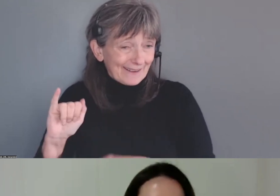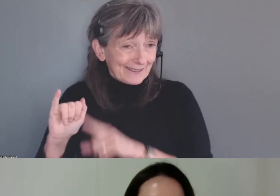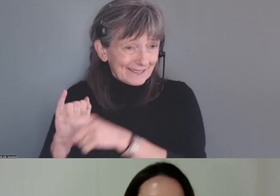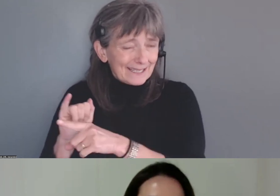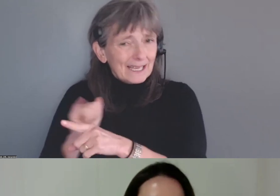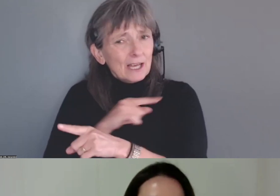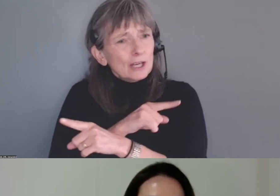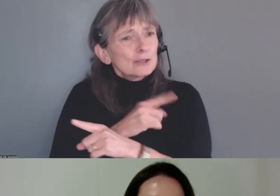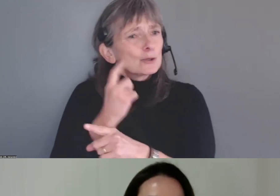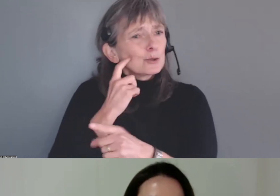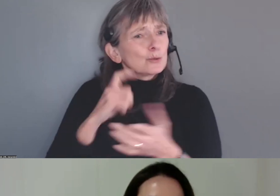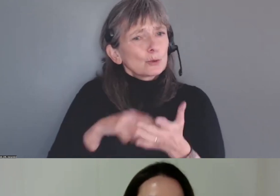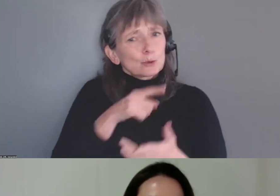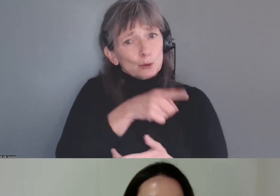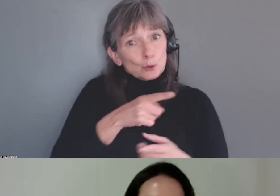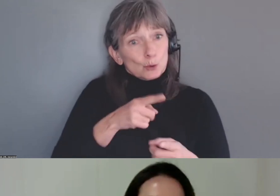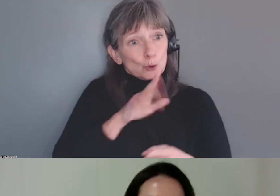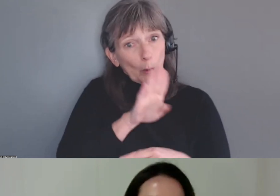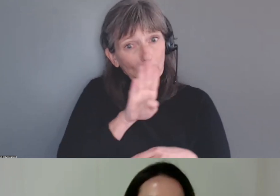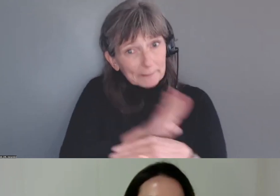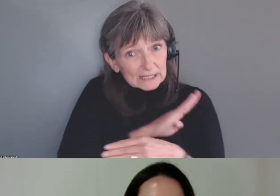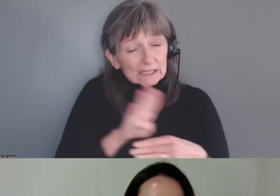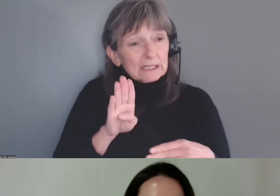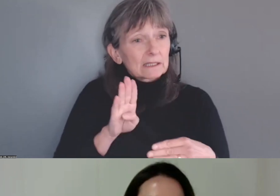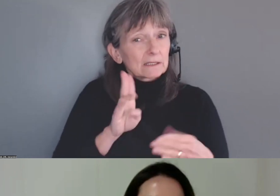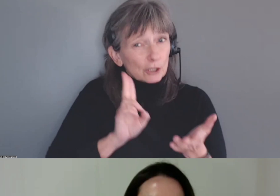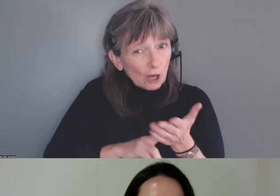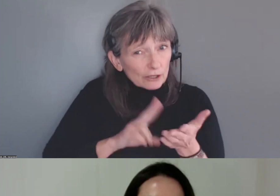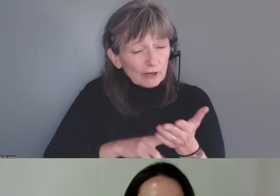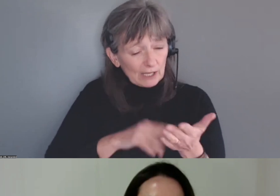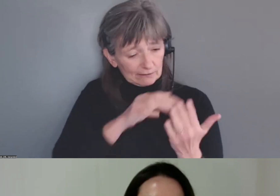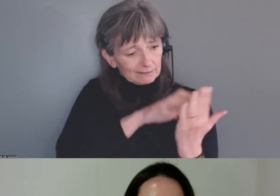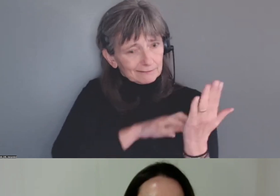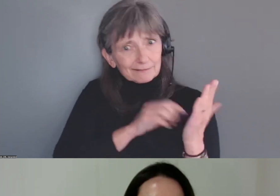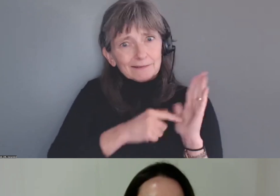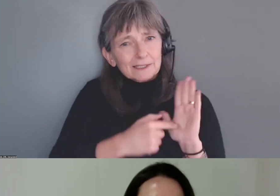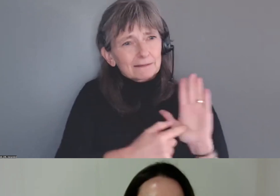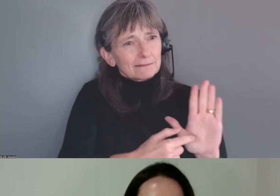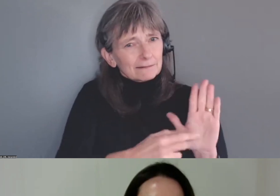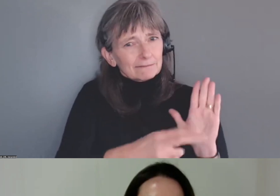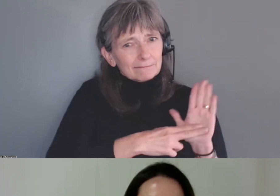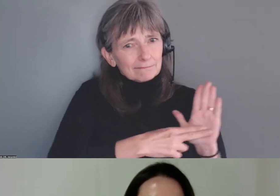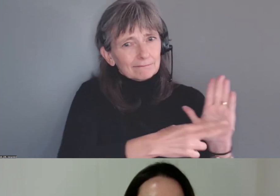have you made in your business contracts or in discussions you're having with potential